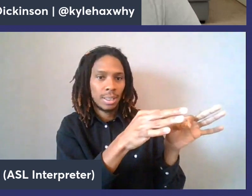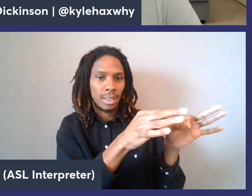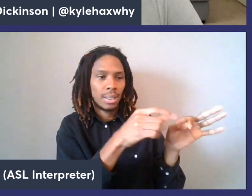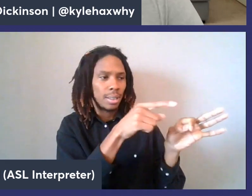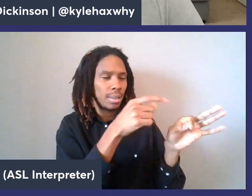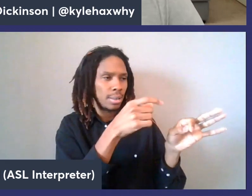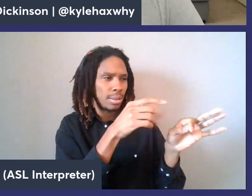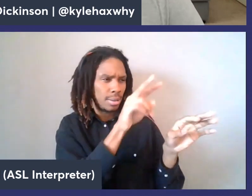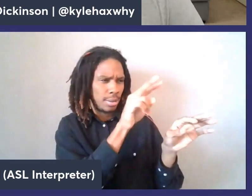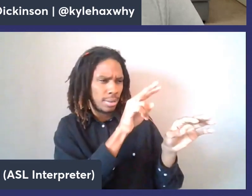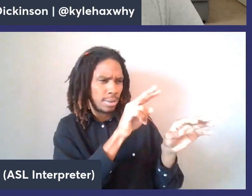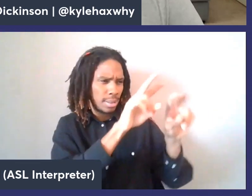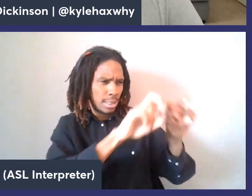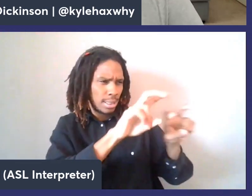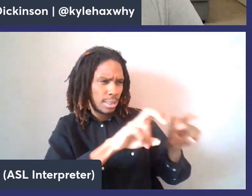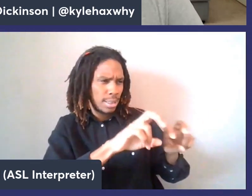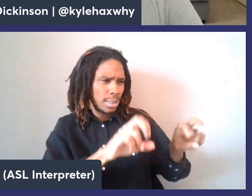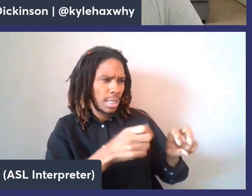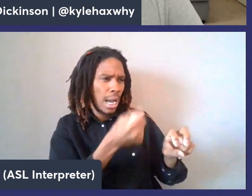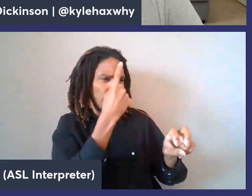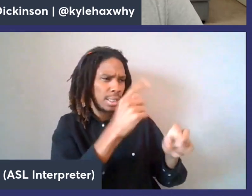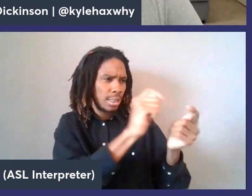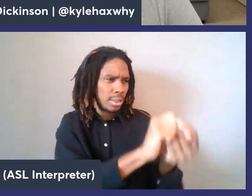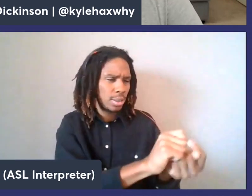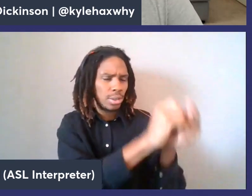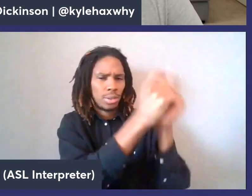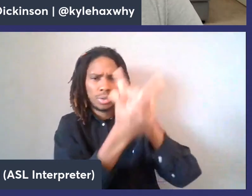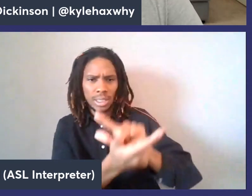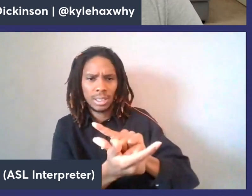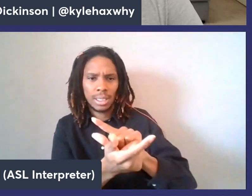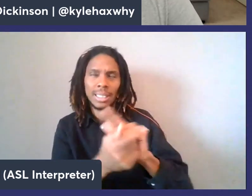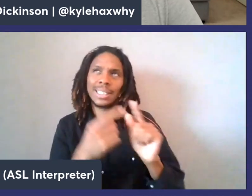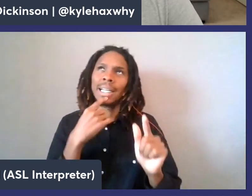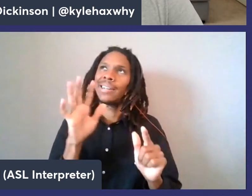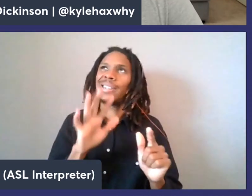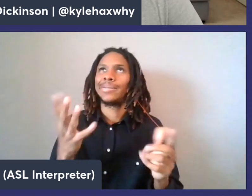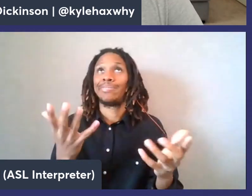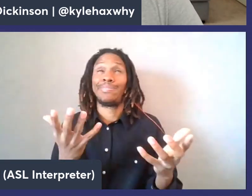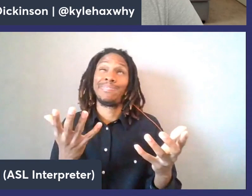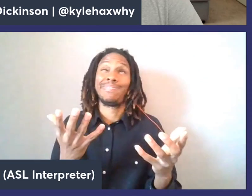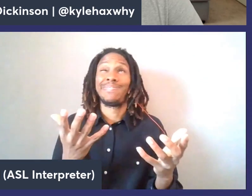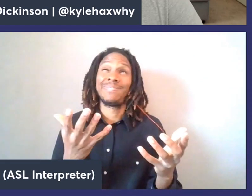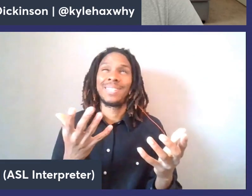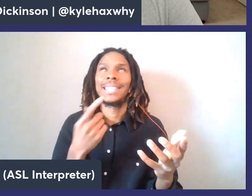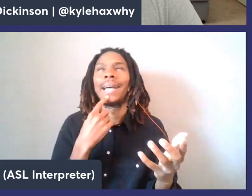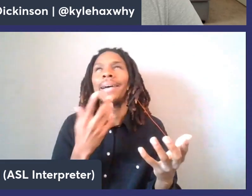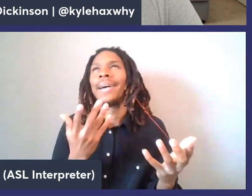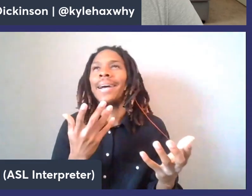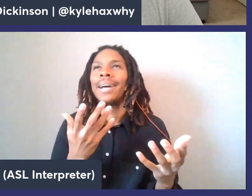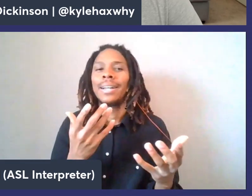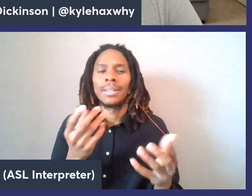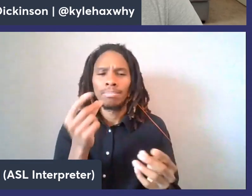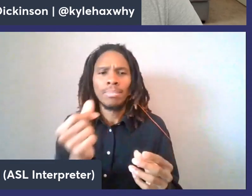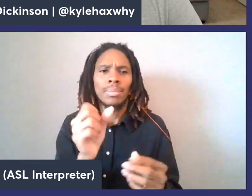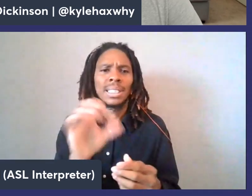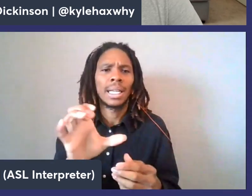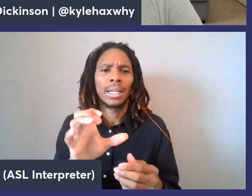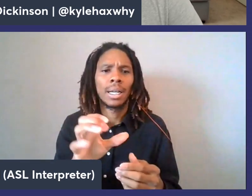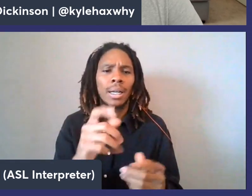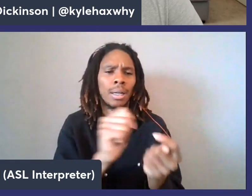and then it does the translation, and within, let's say, like, let's say a split second, you get the translated output.